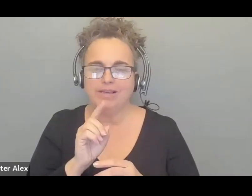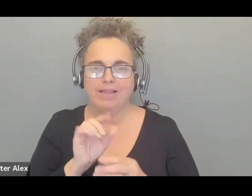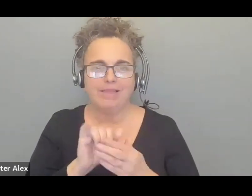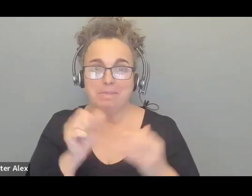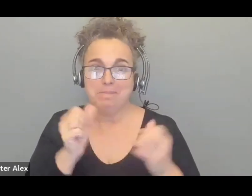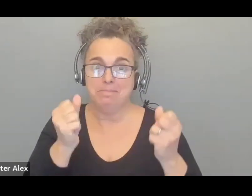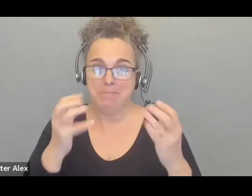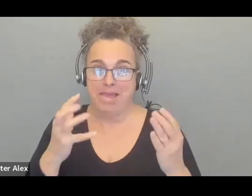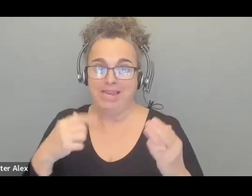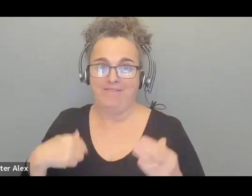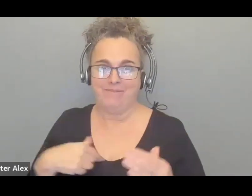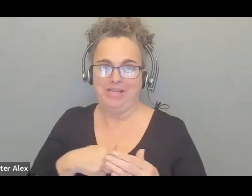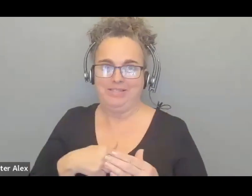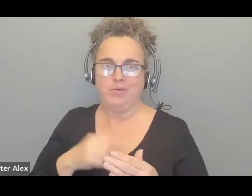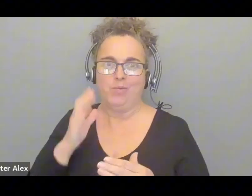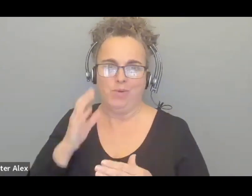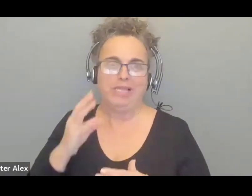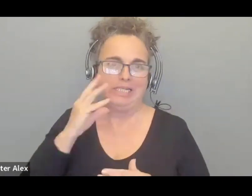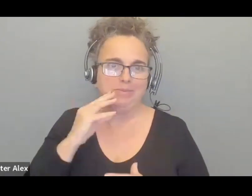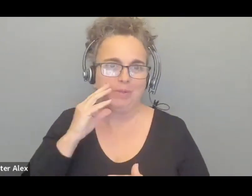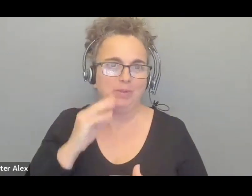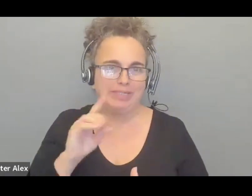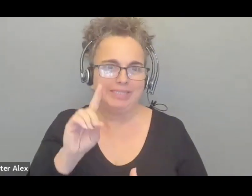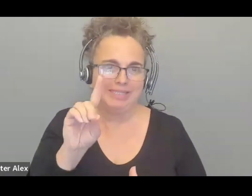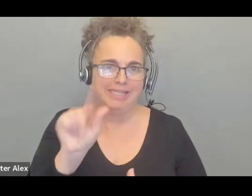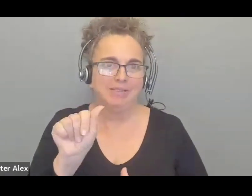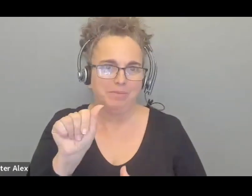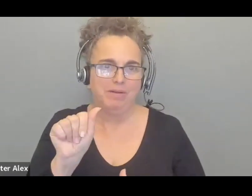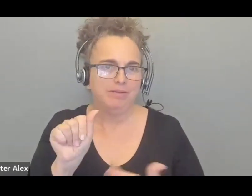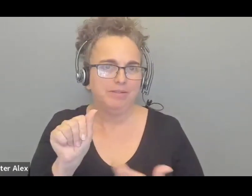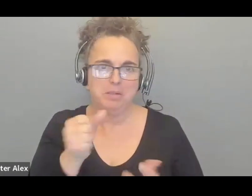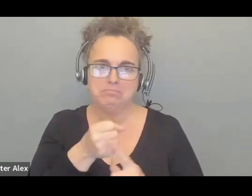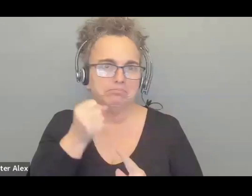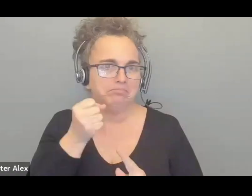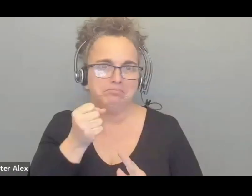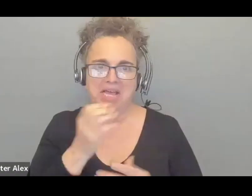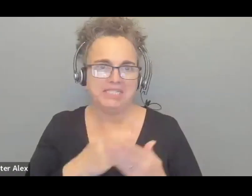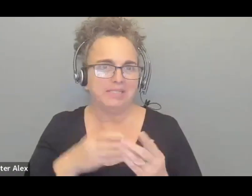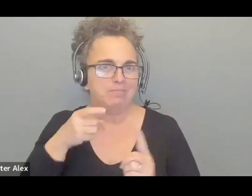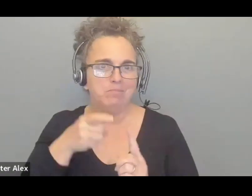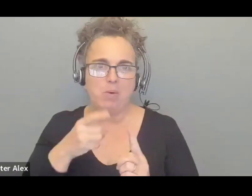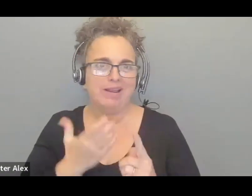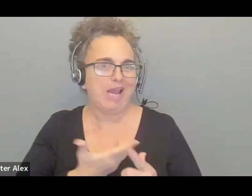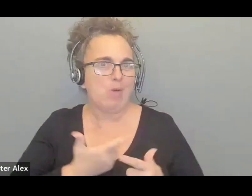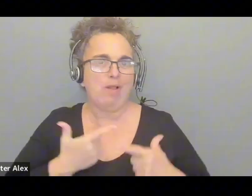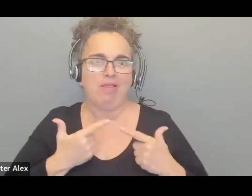of us will experience disability in our lifetime at some point, either personally